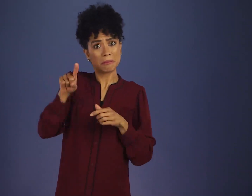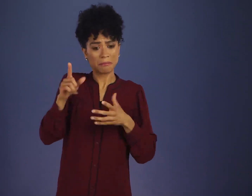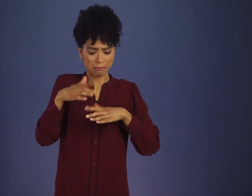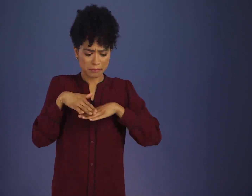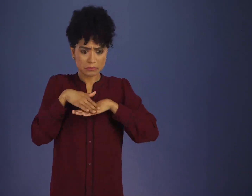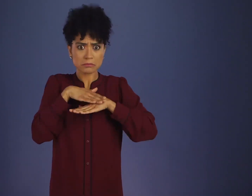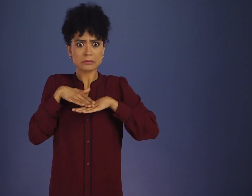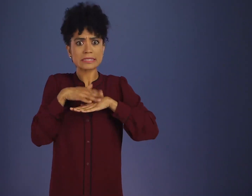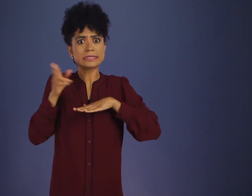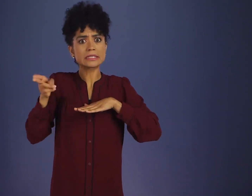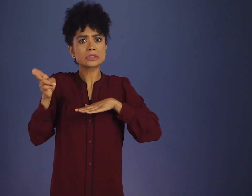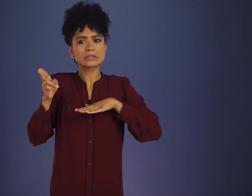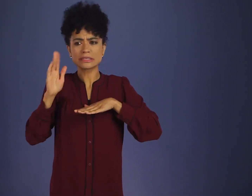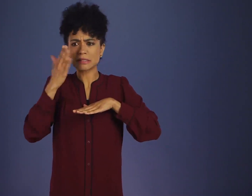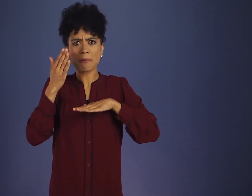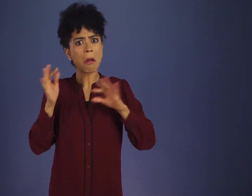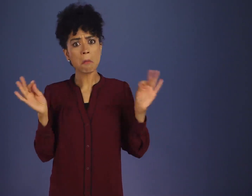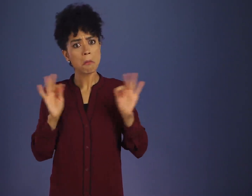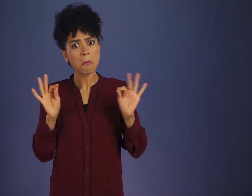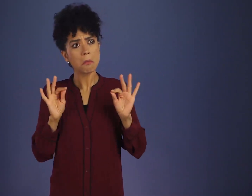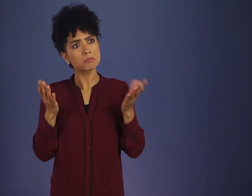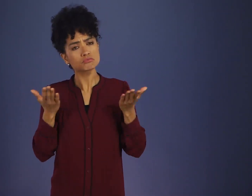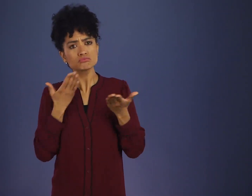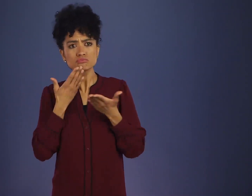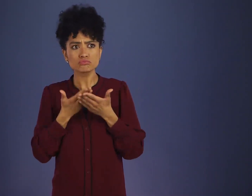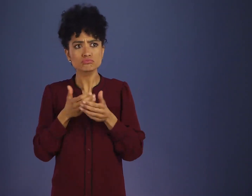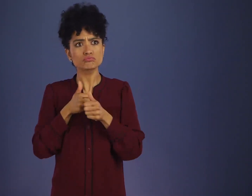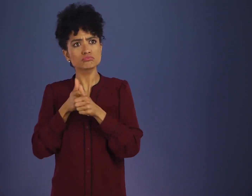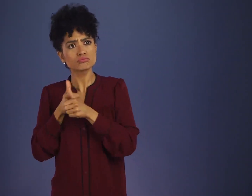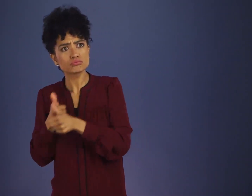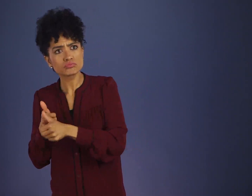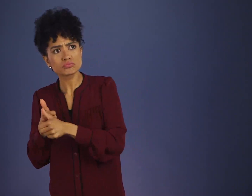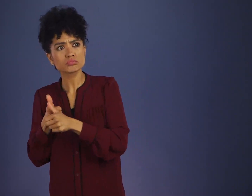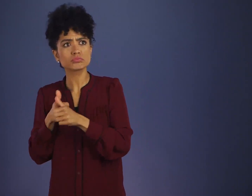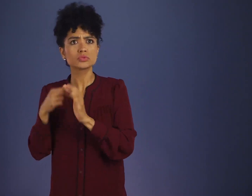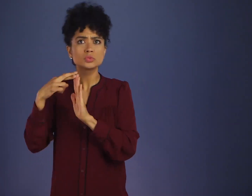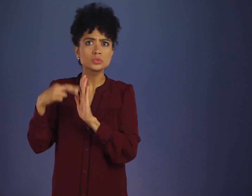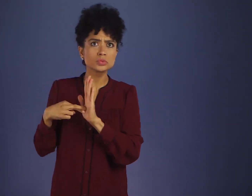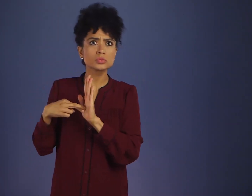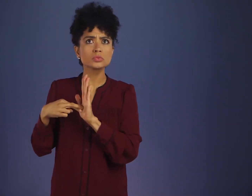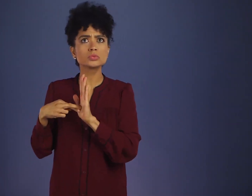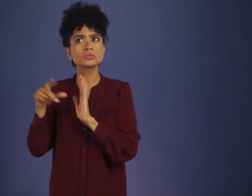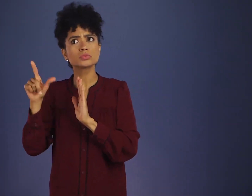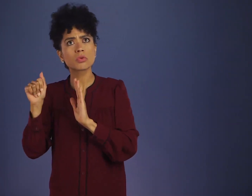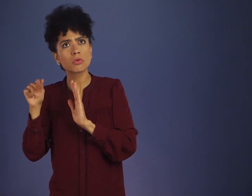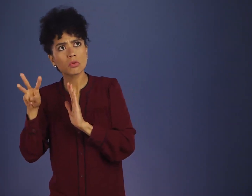Because our surface record hasn't looked too bad, we have frequently been